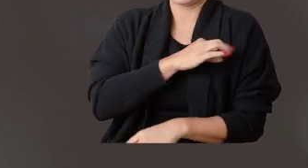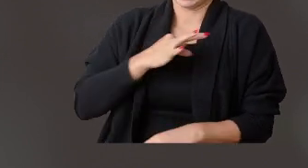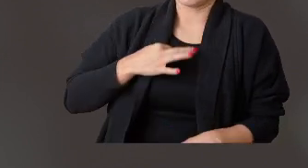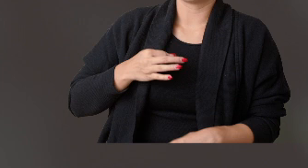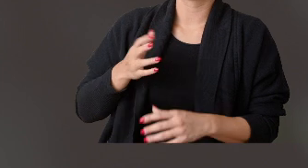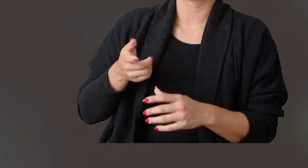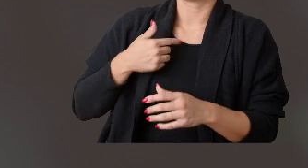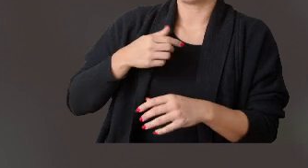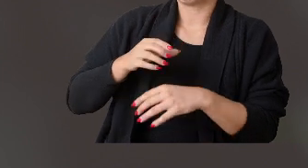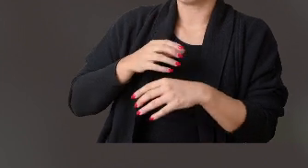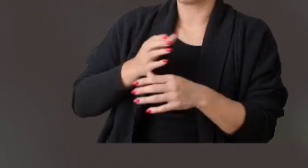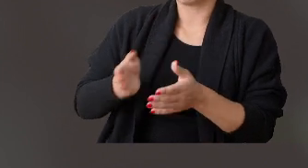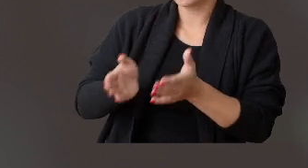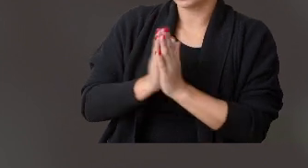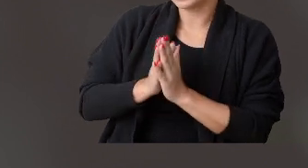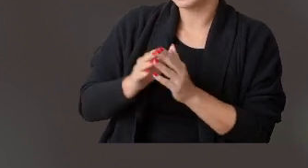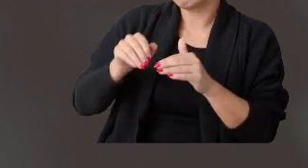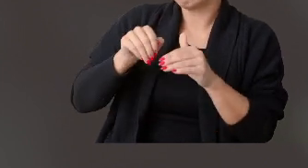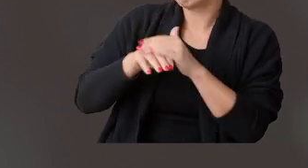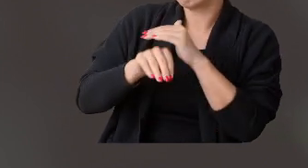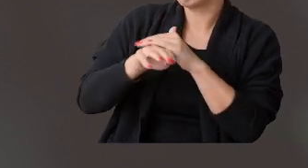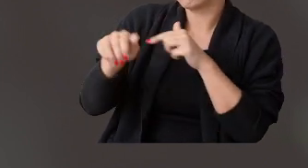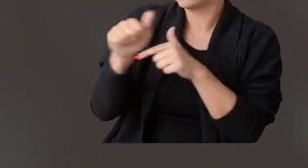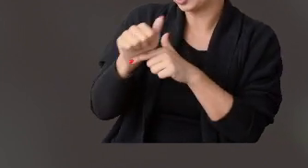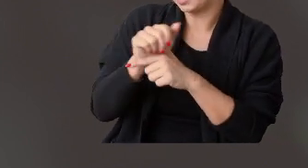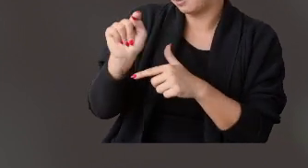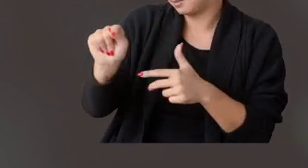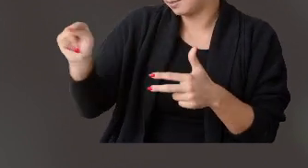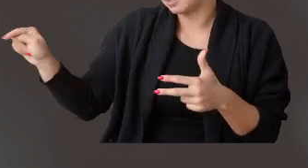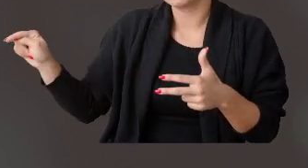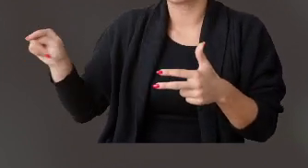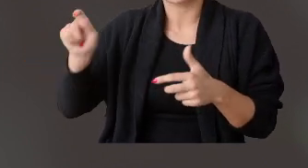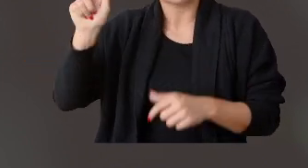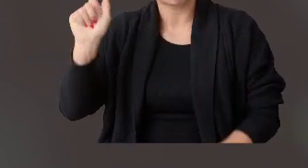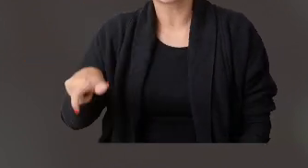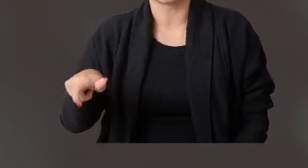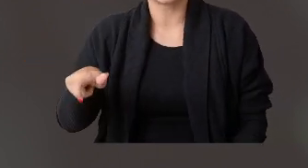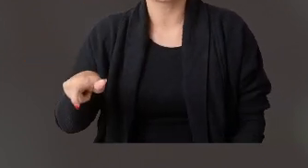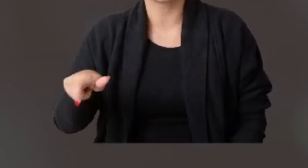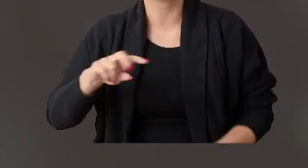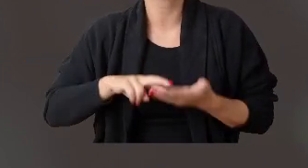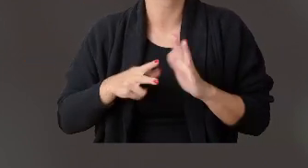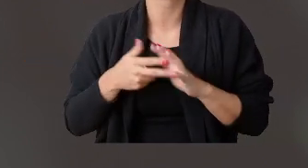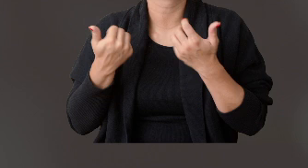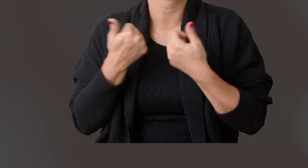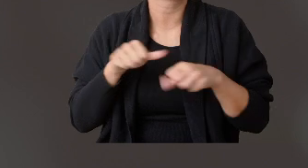on accessibility and we make it available to the world. This is a summarization of every single